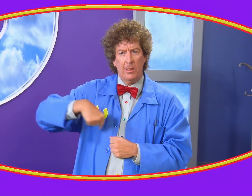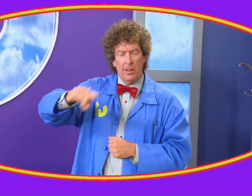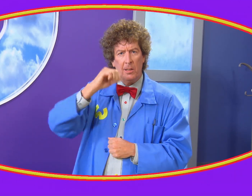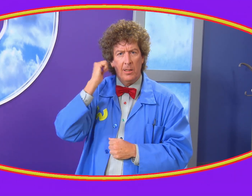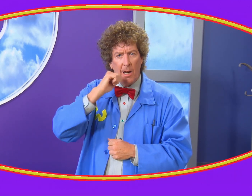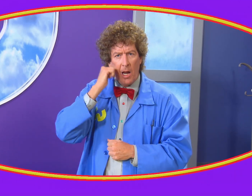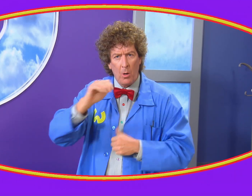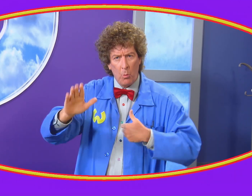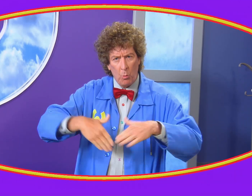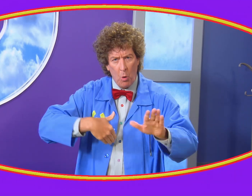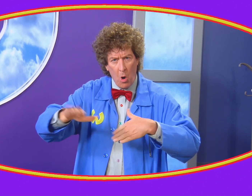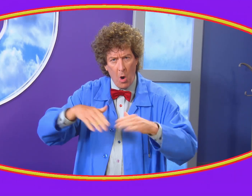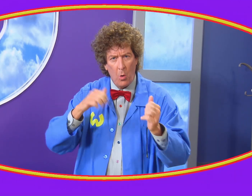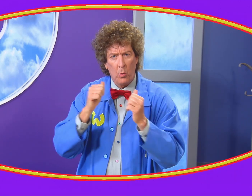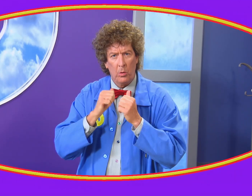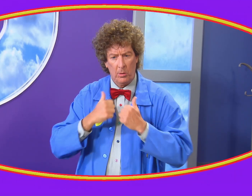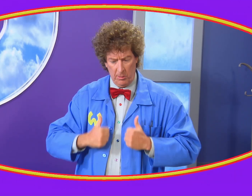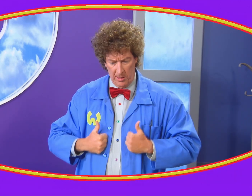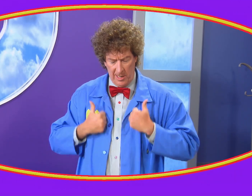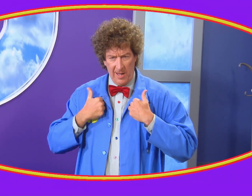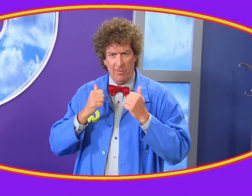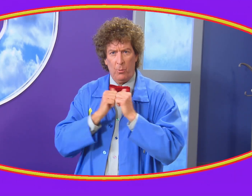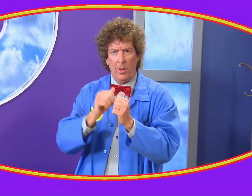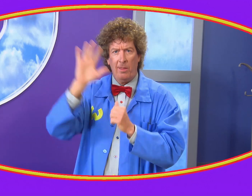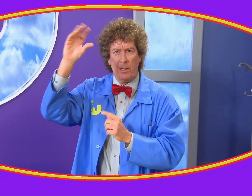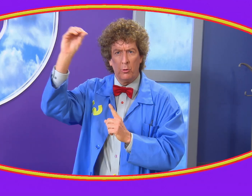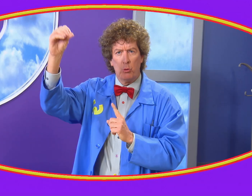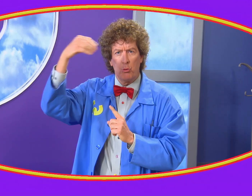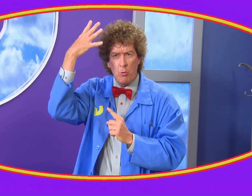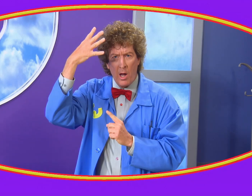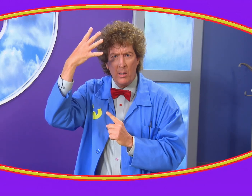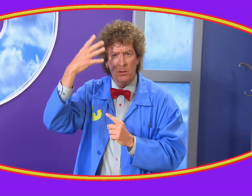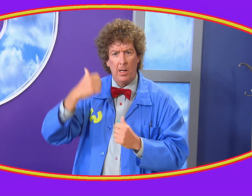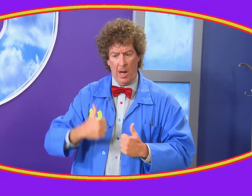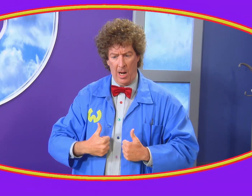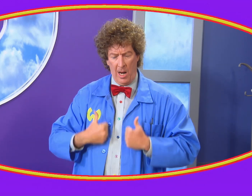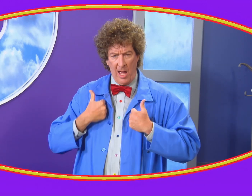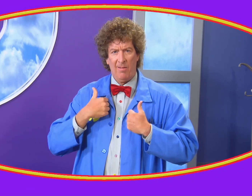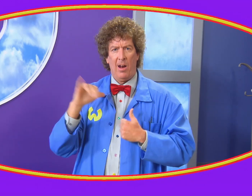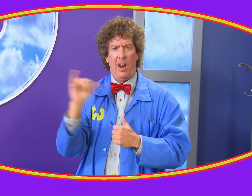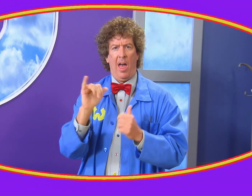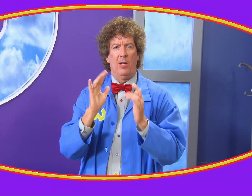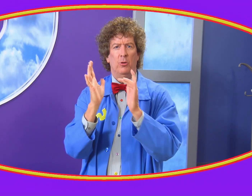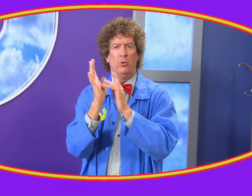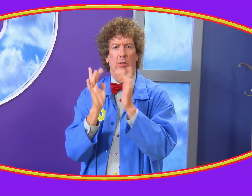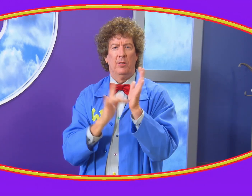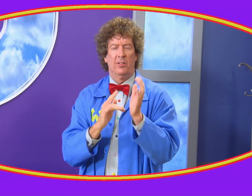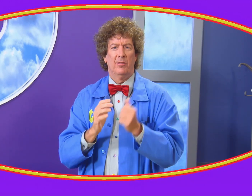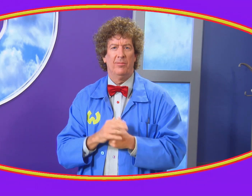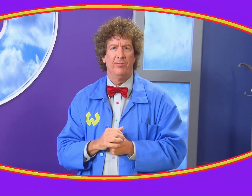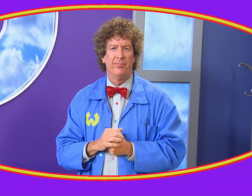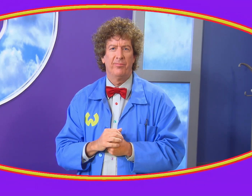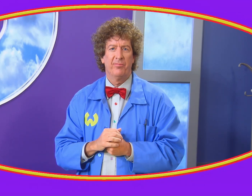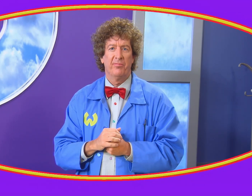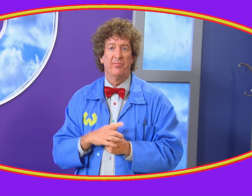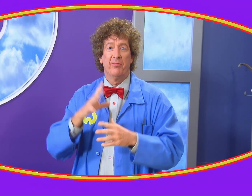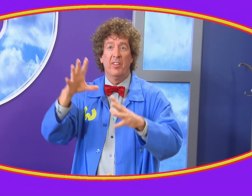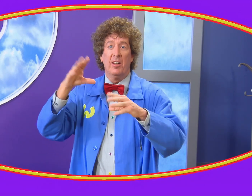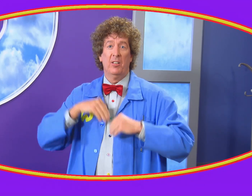AND EVERY DAY OF OUR LIVES WE WALK IN HIS GRACE AND LIVE LIKE JESUS.